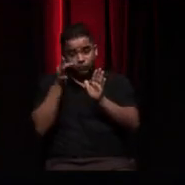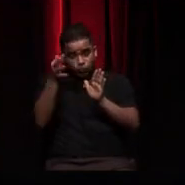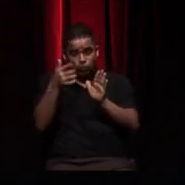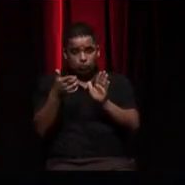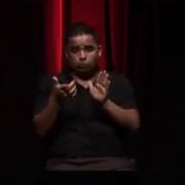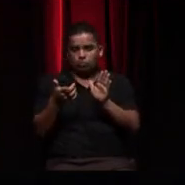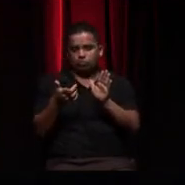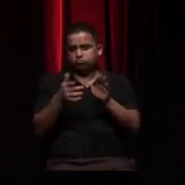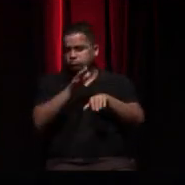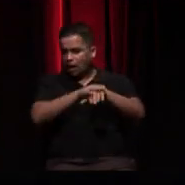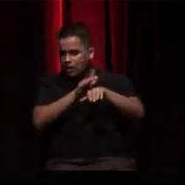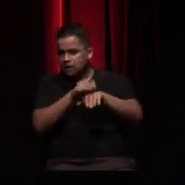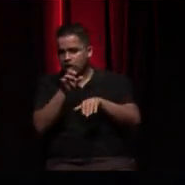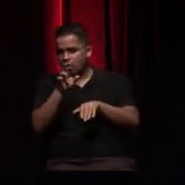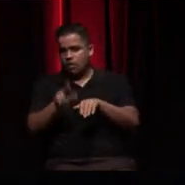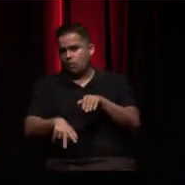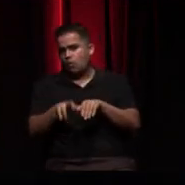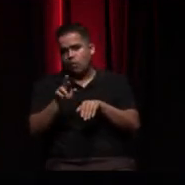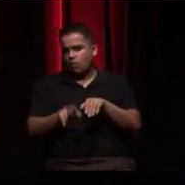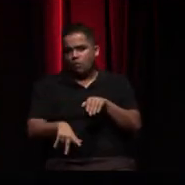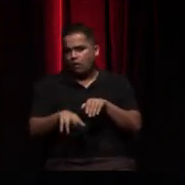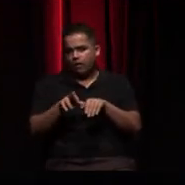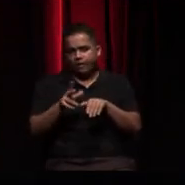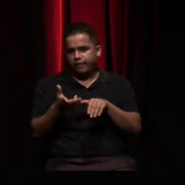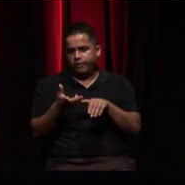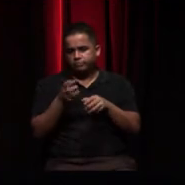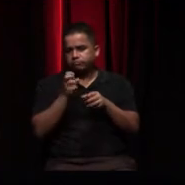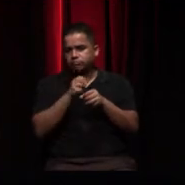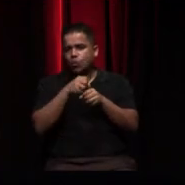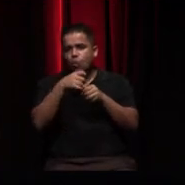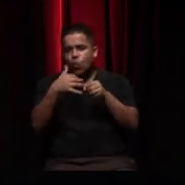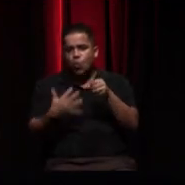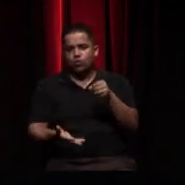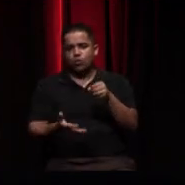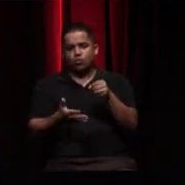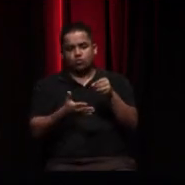is not the brand content type.